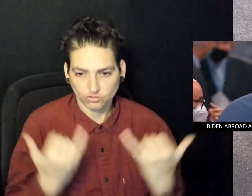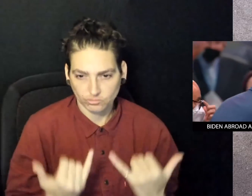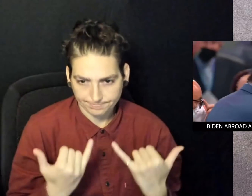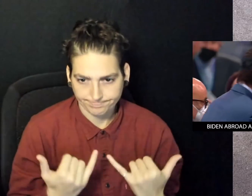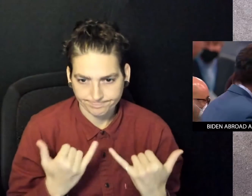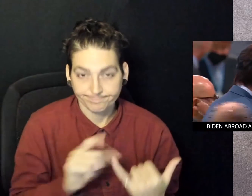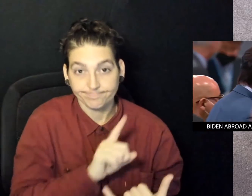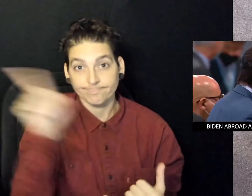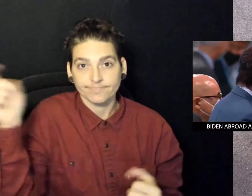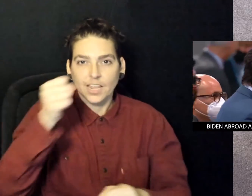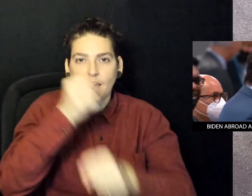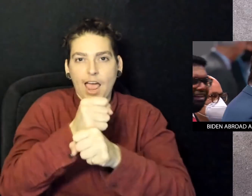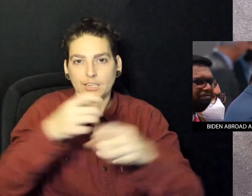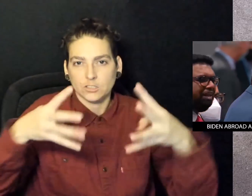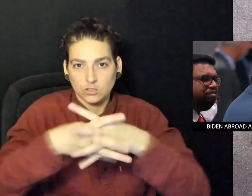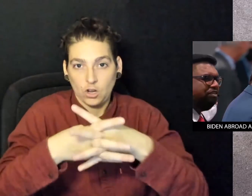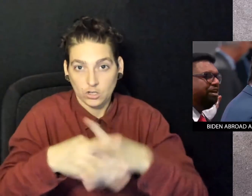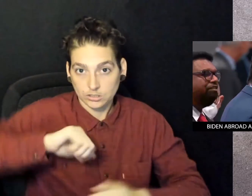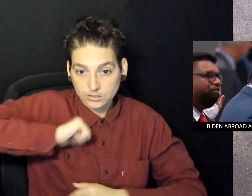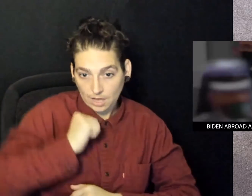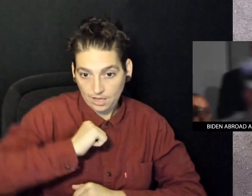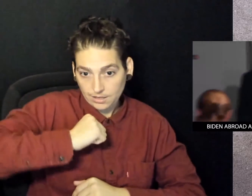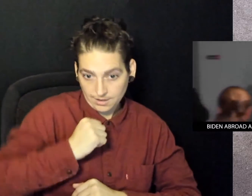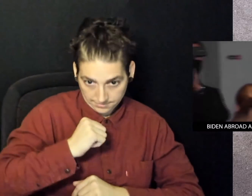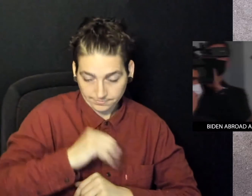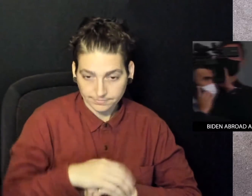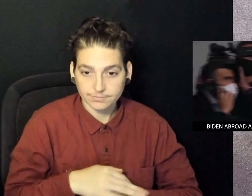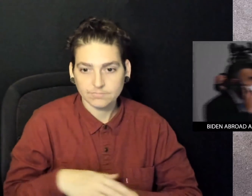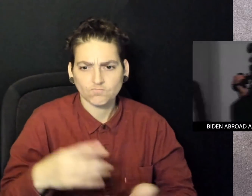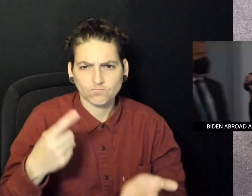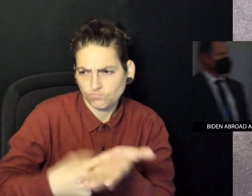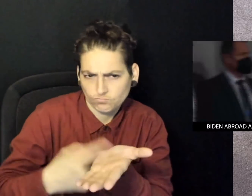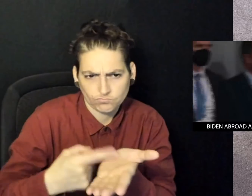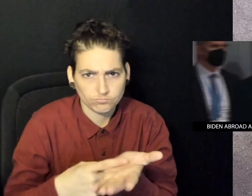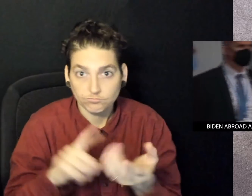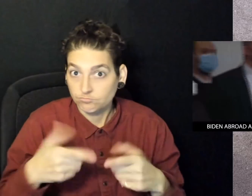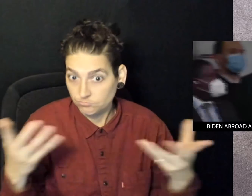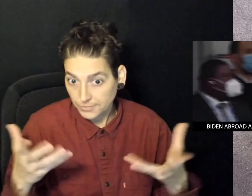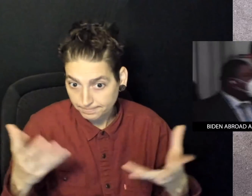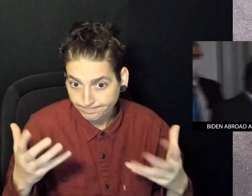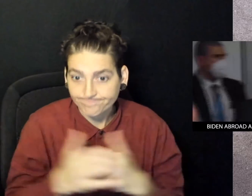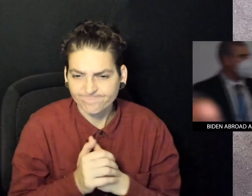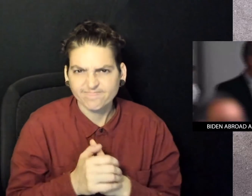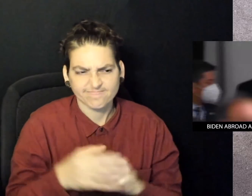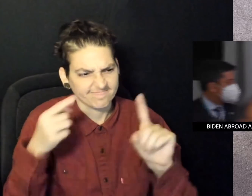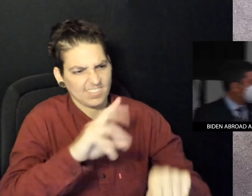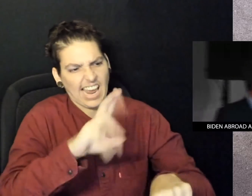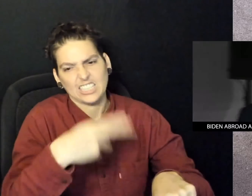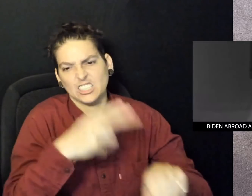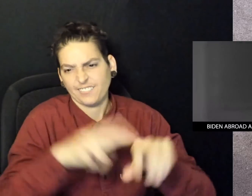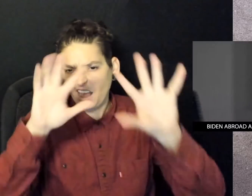the COP26 climate summit open today in Glasgow Scotland to discuss the nature of the climate